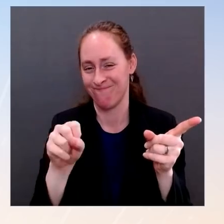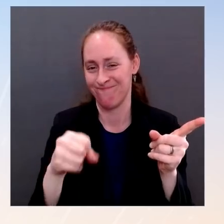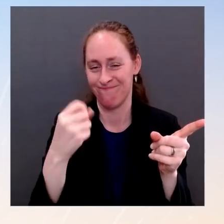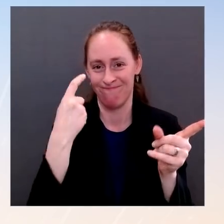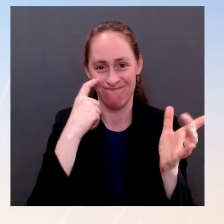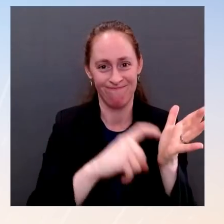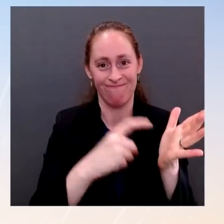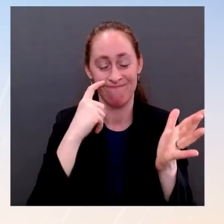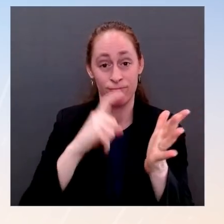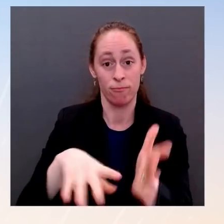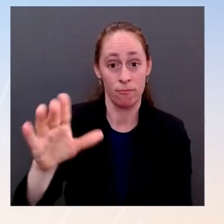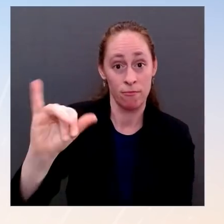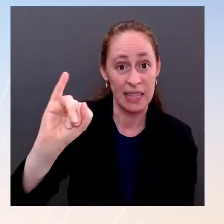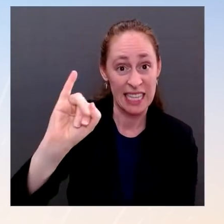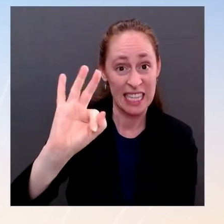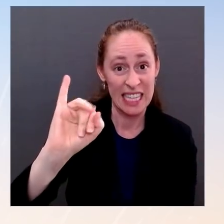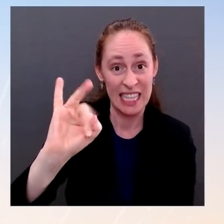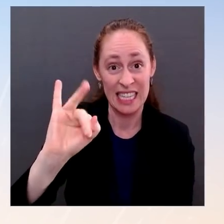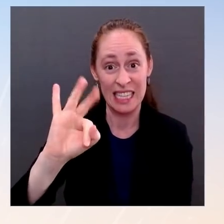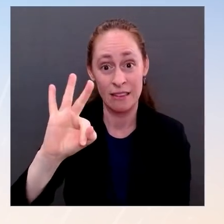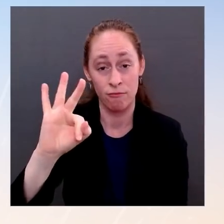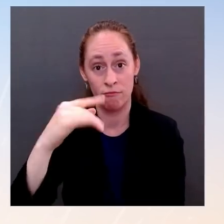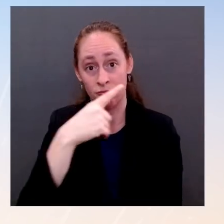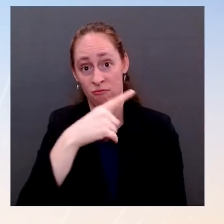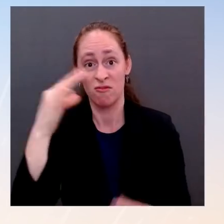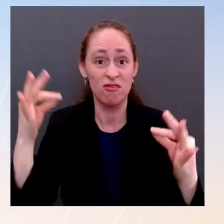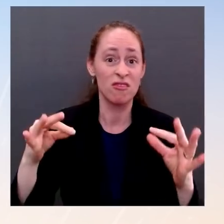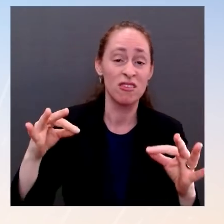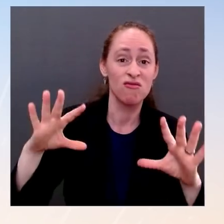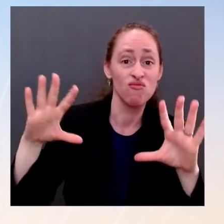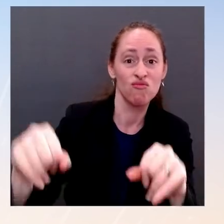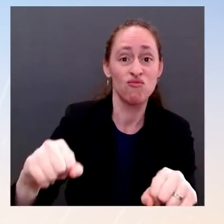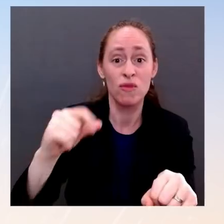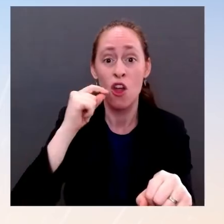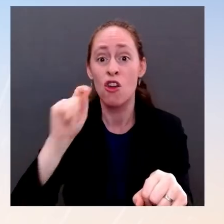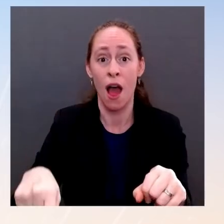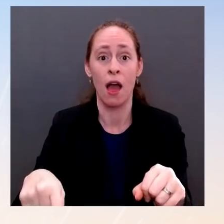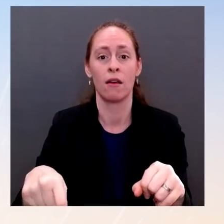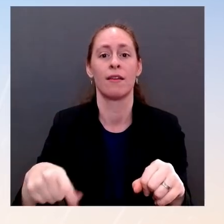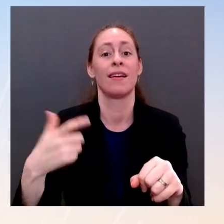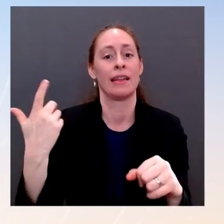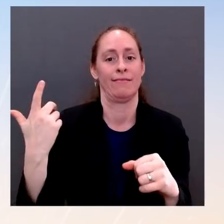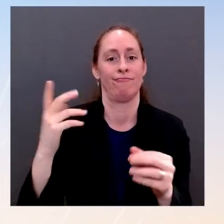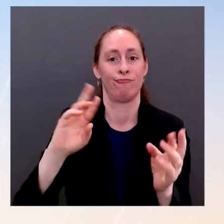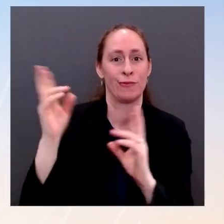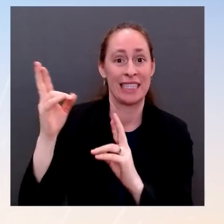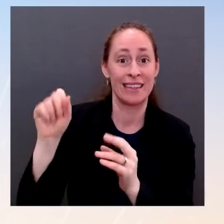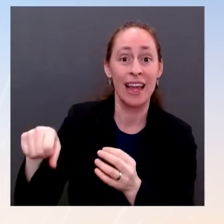We've seen troubling signs of malicious cyber activity in the last month. Earlier this week, we saw a kind of cyberattack